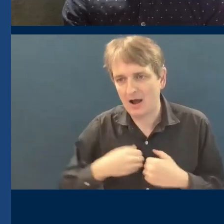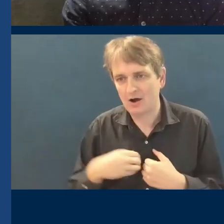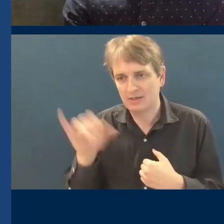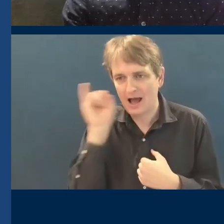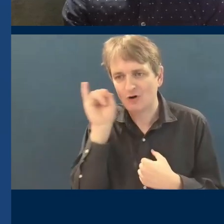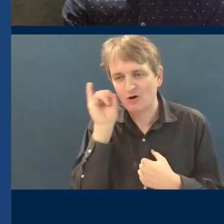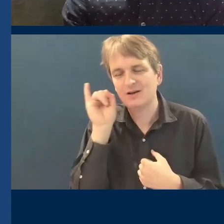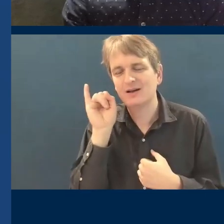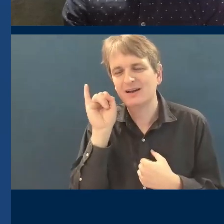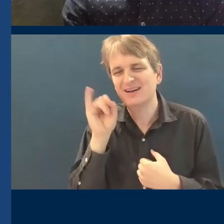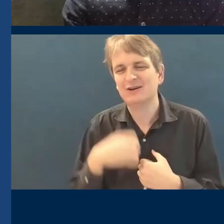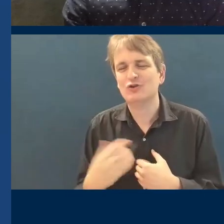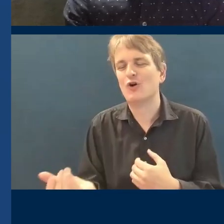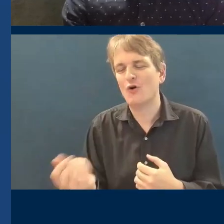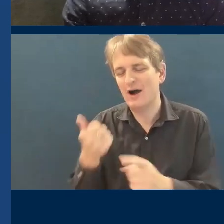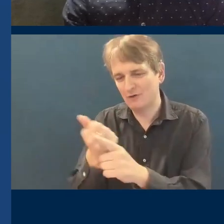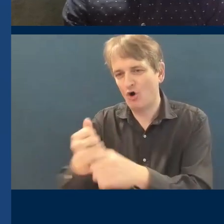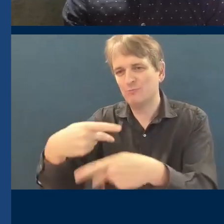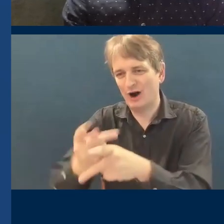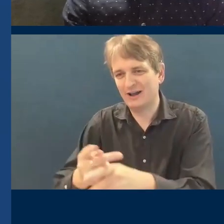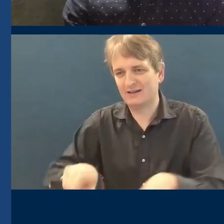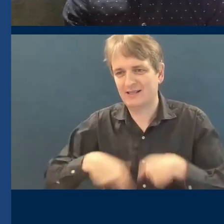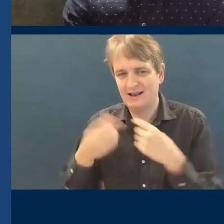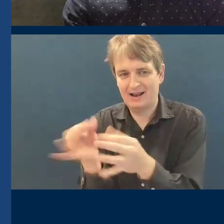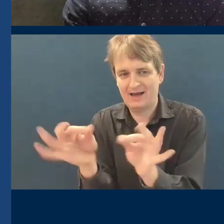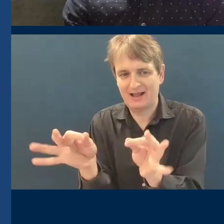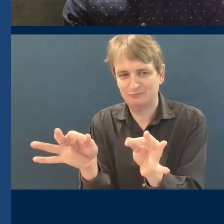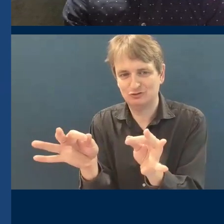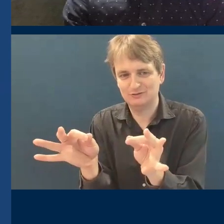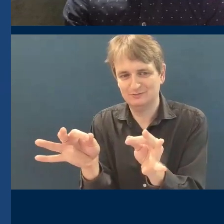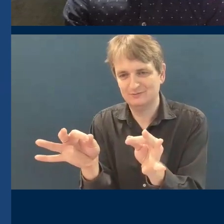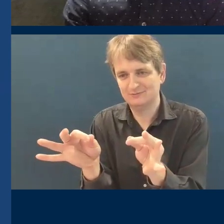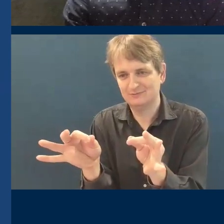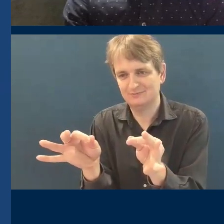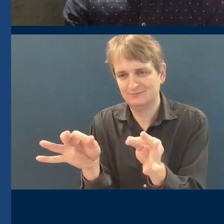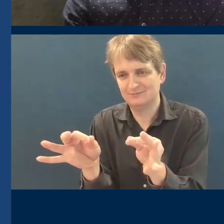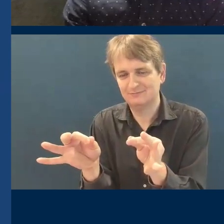for Apple with iphones they call theirs live caption.